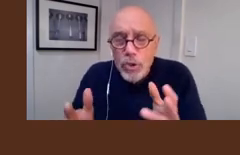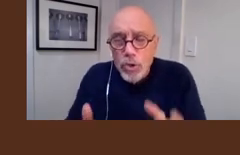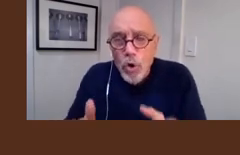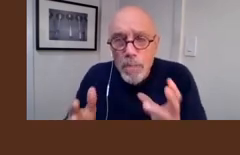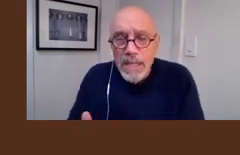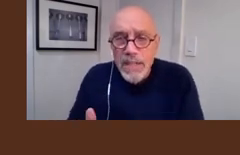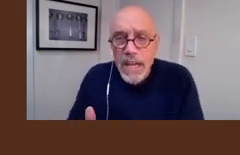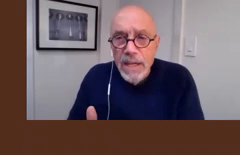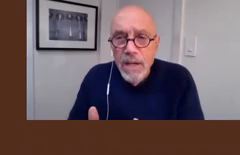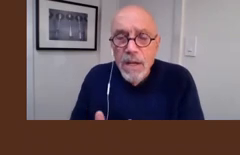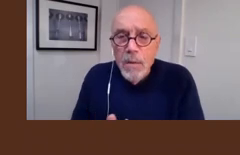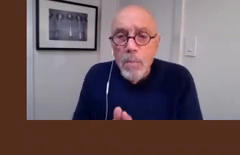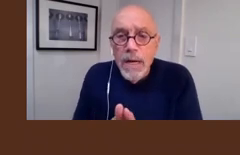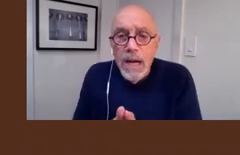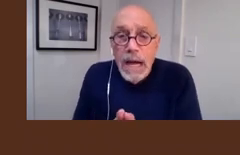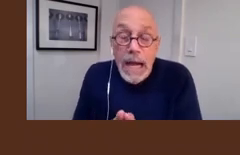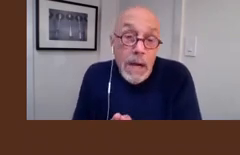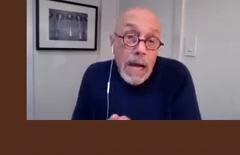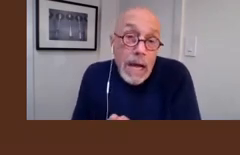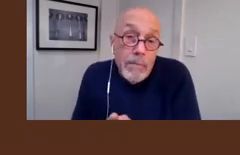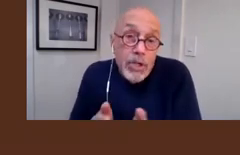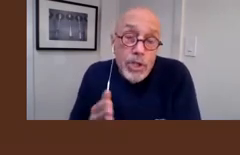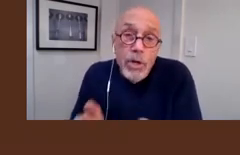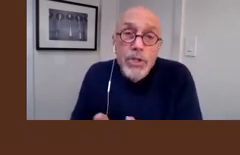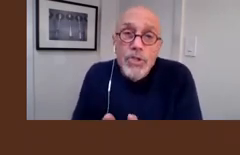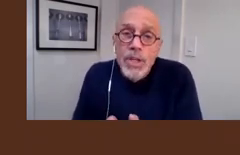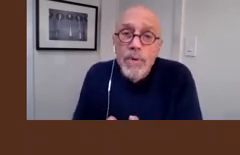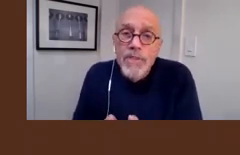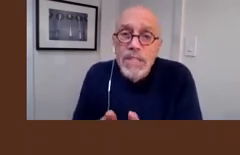is so big today. But I am going to share with you some of the